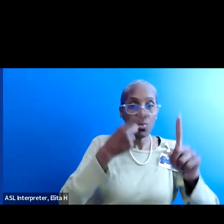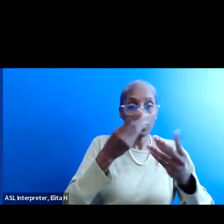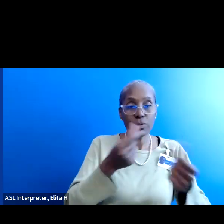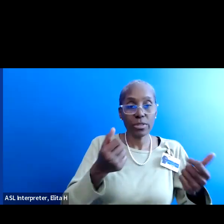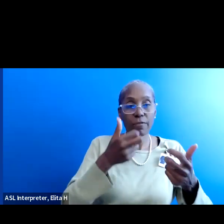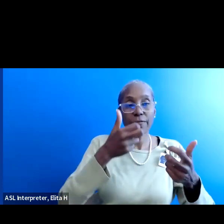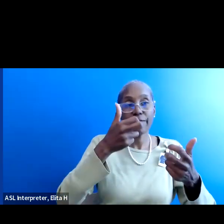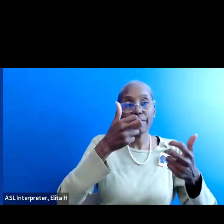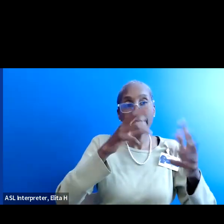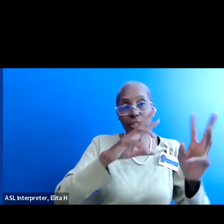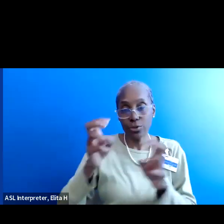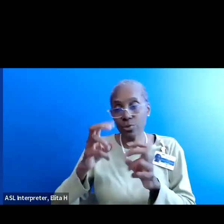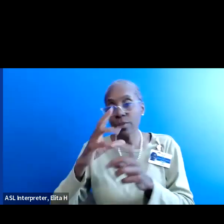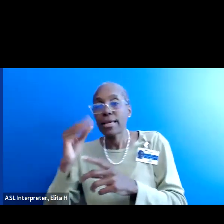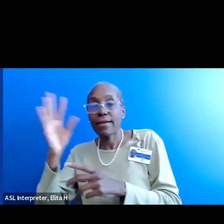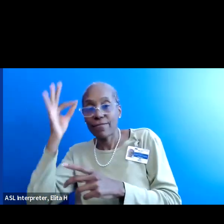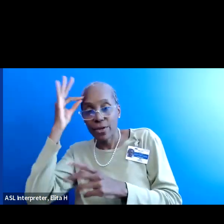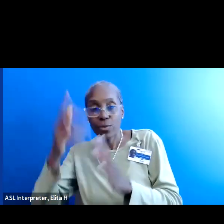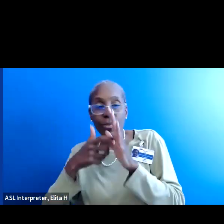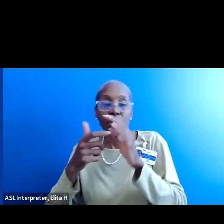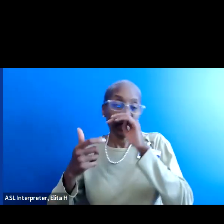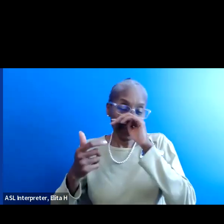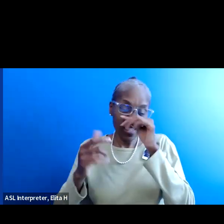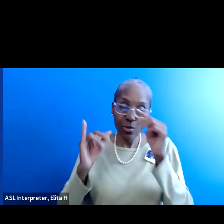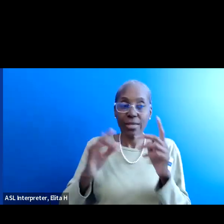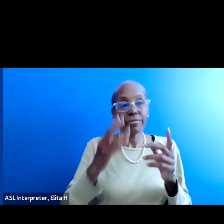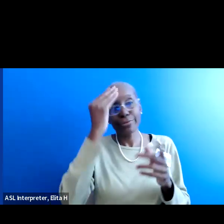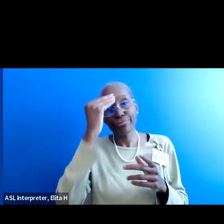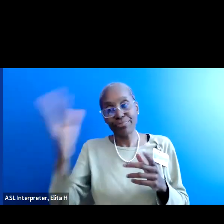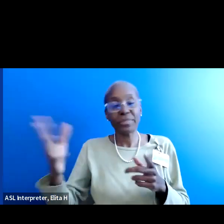So the ombudsman role in investigating allegations of abuse is unique